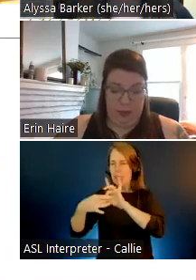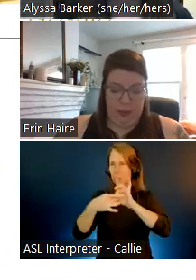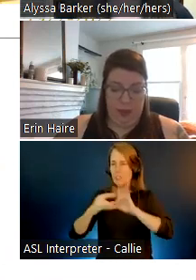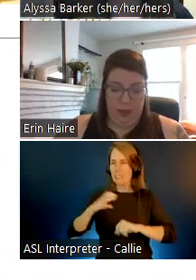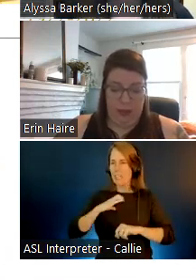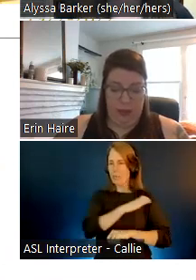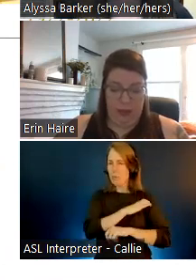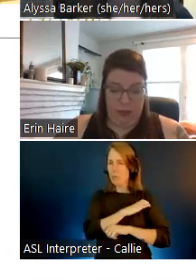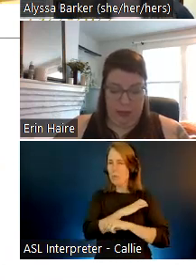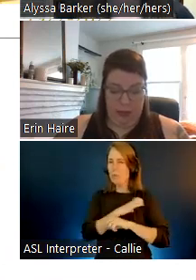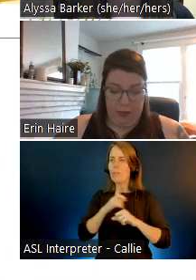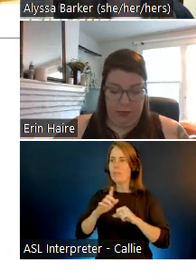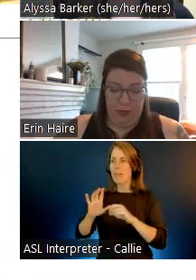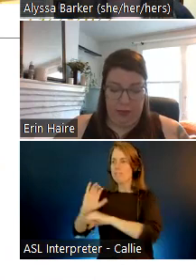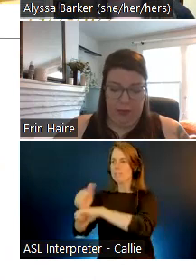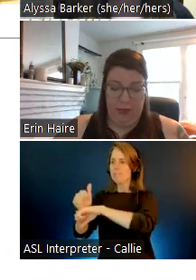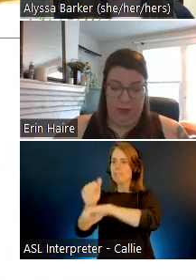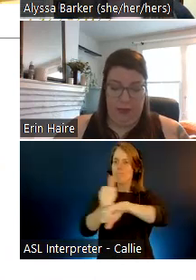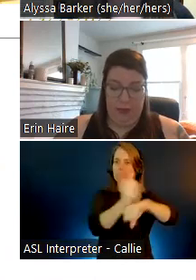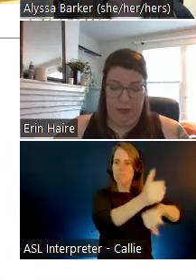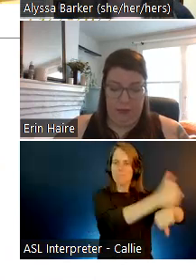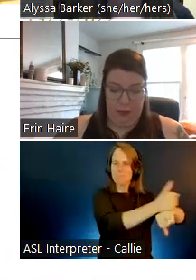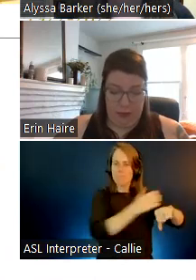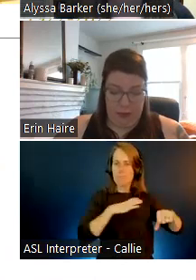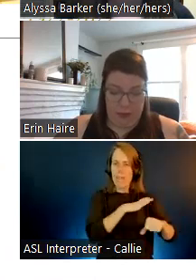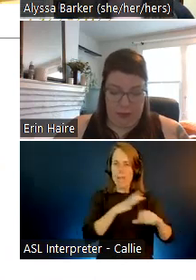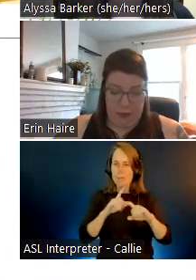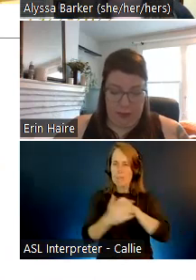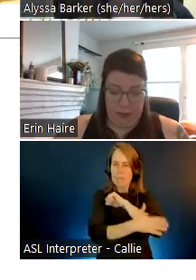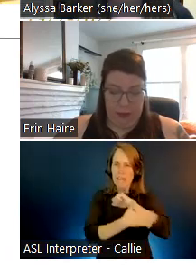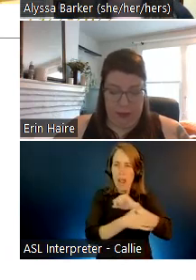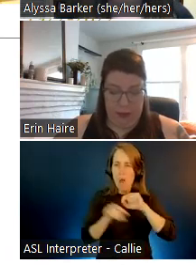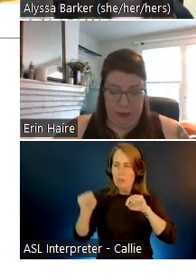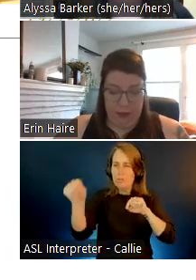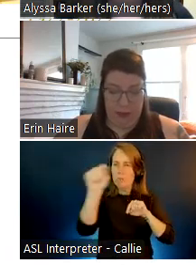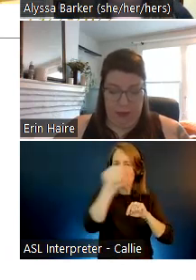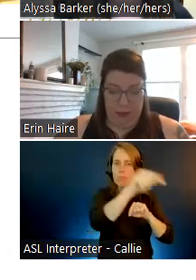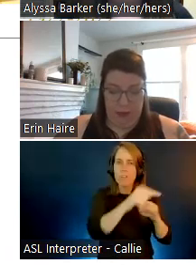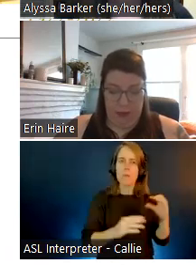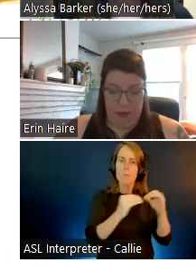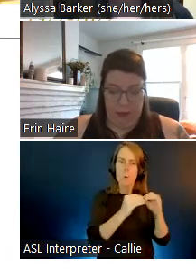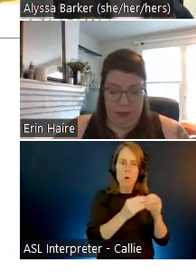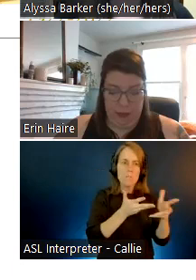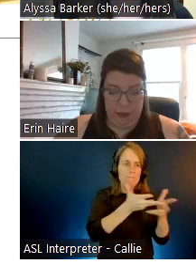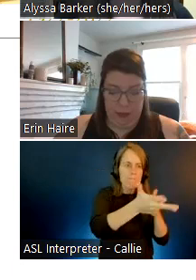in different counties um to try to foster that conversation among the people when we find that